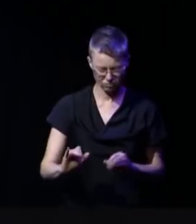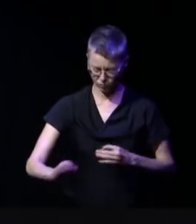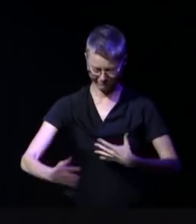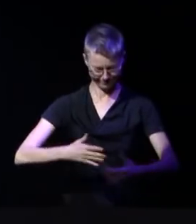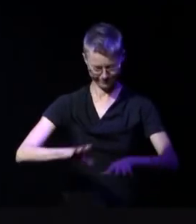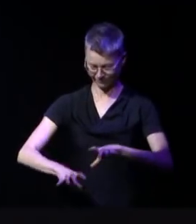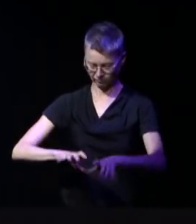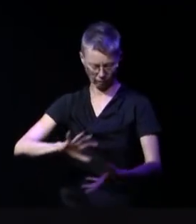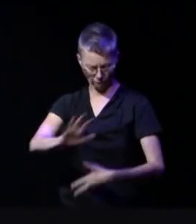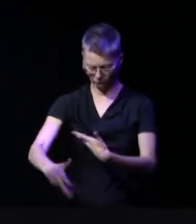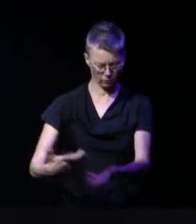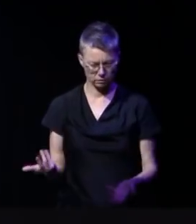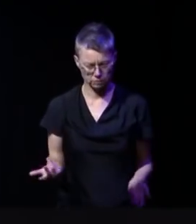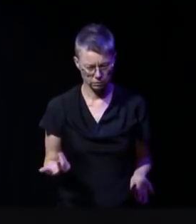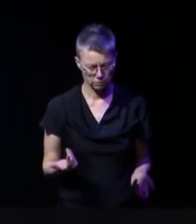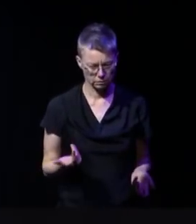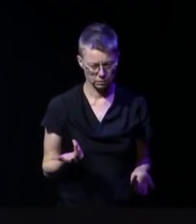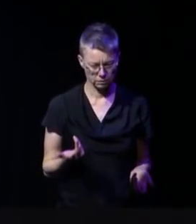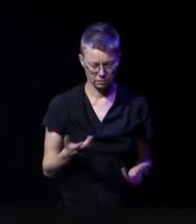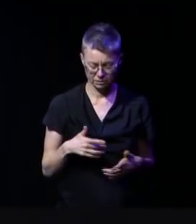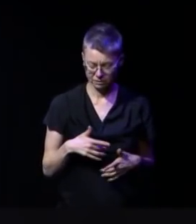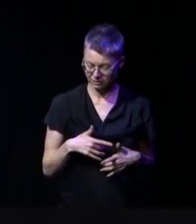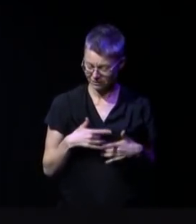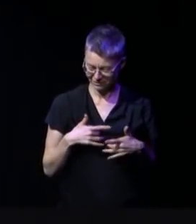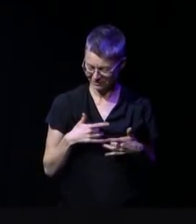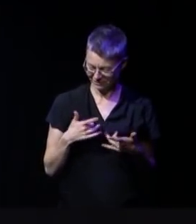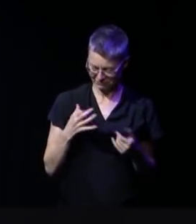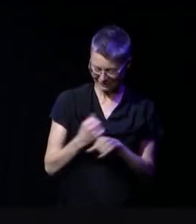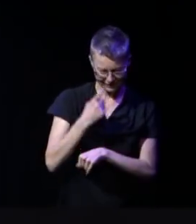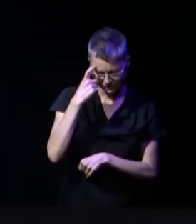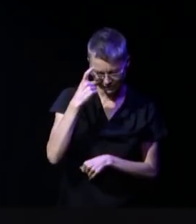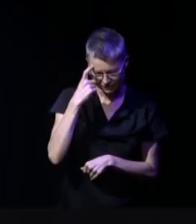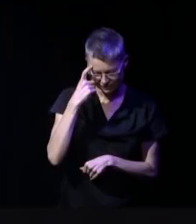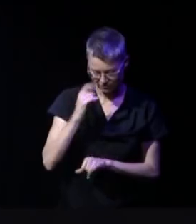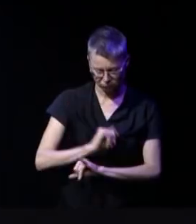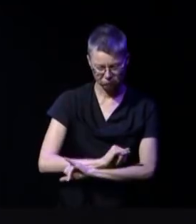haphazard, and inescapable, nonsensical, hideous, maze.